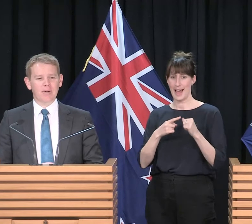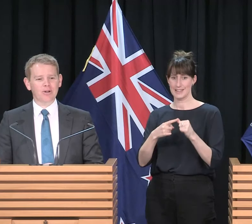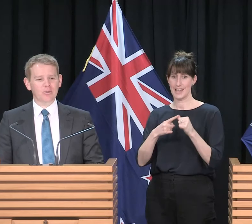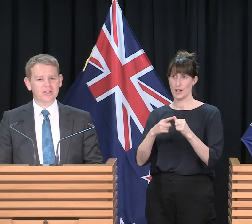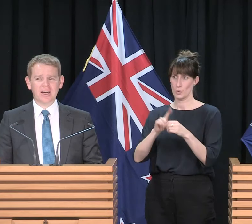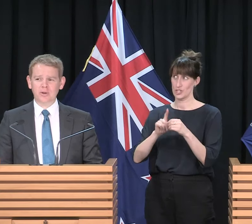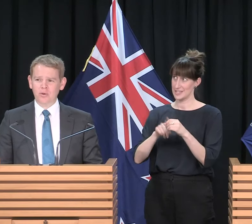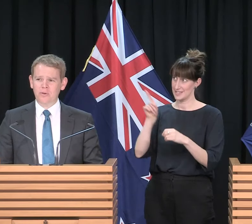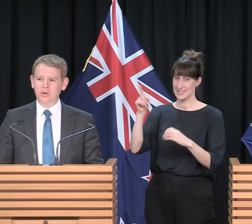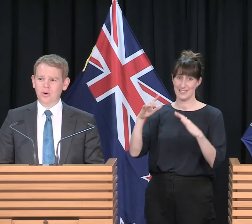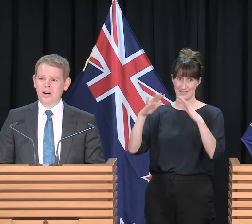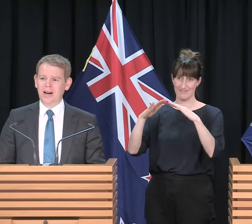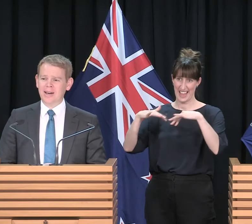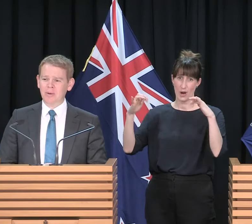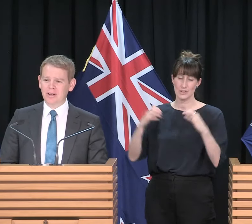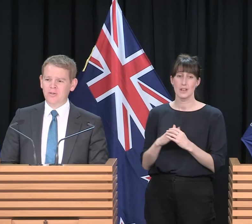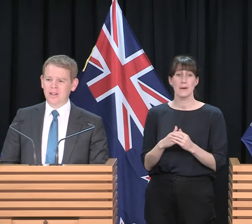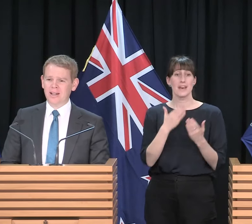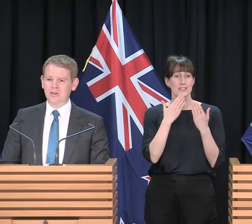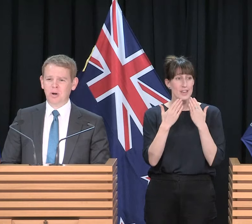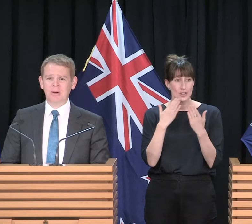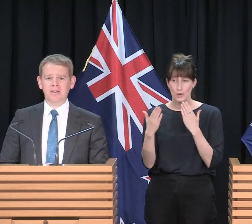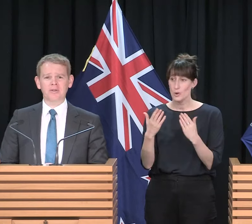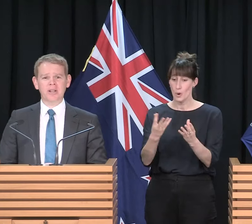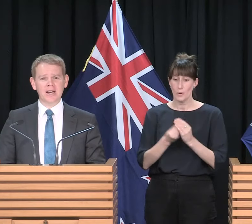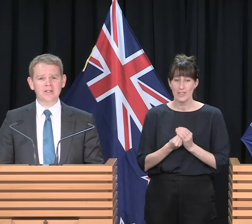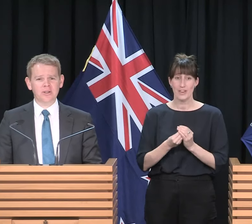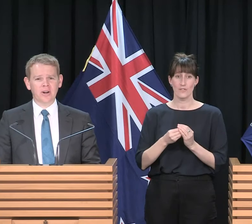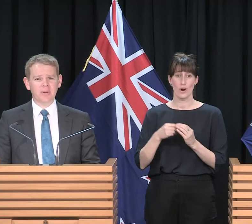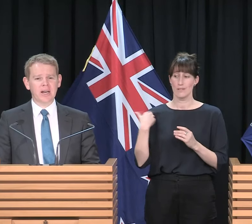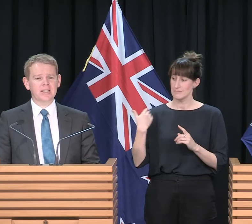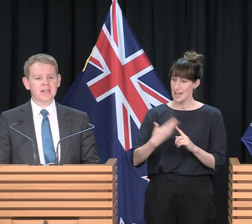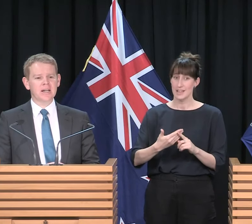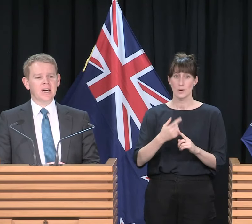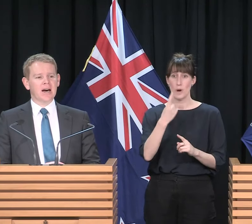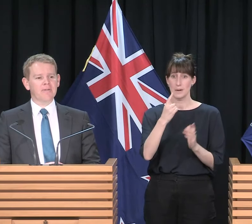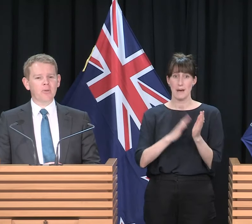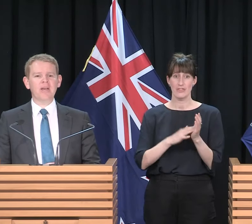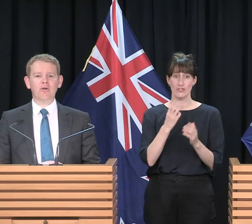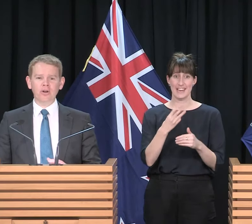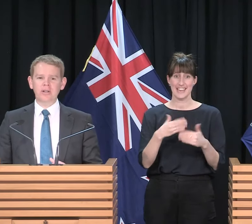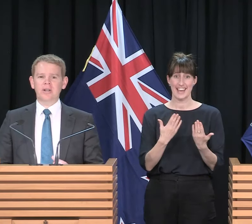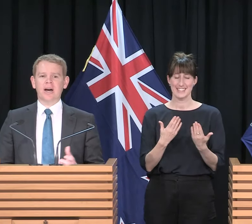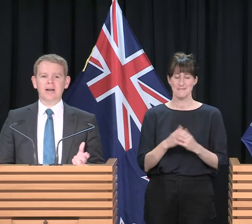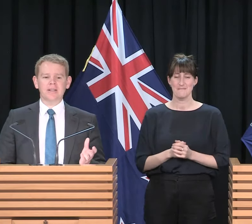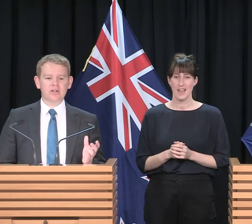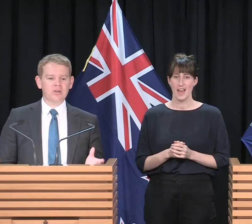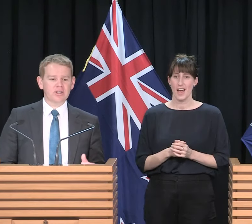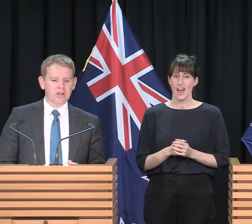available in retail stock at the moment. Those retailers, as supply-and-demand issues, they'll manage those issues.